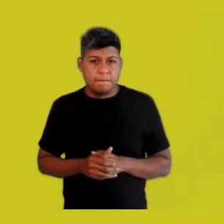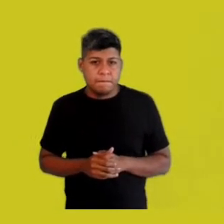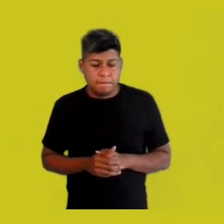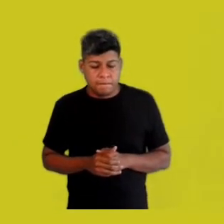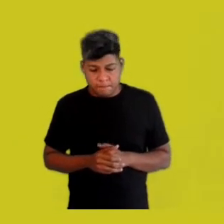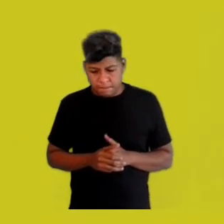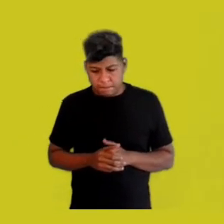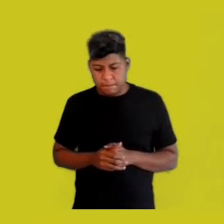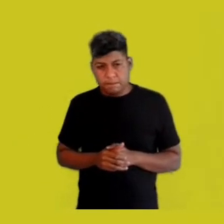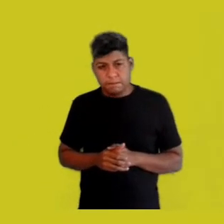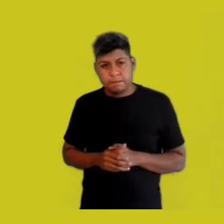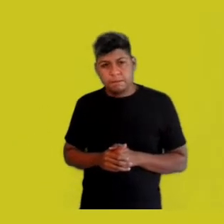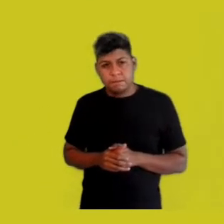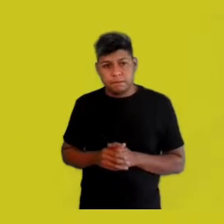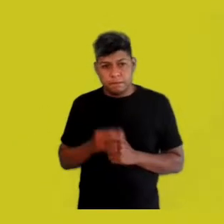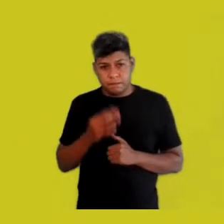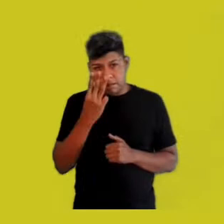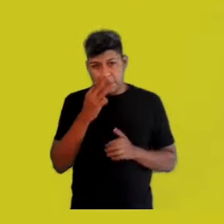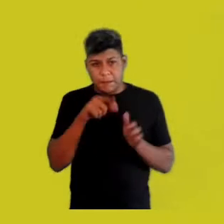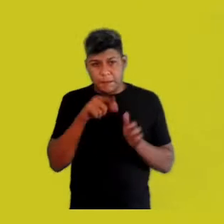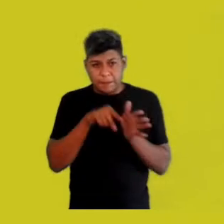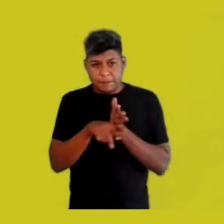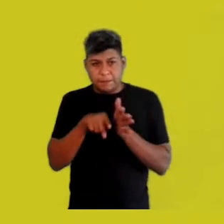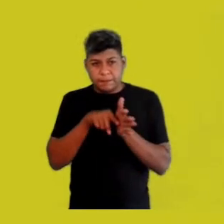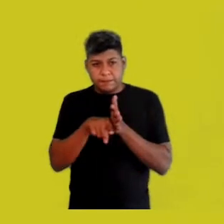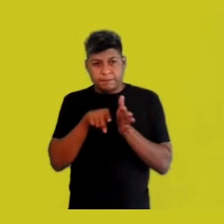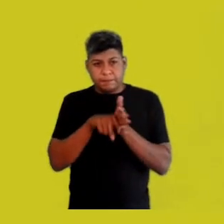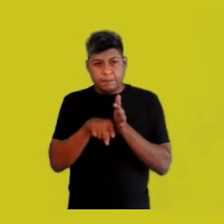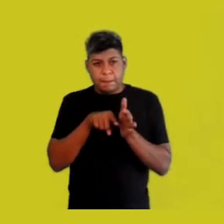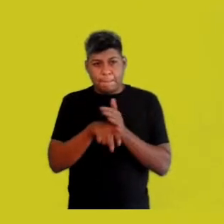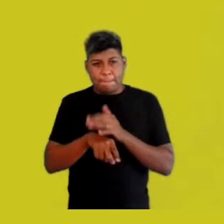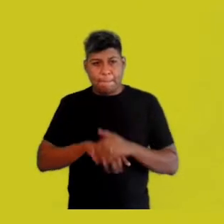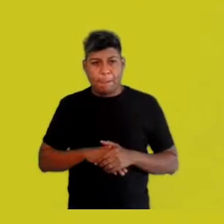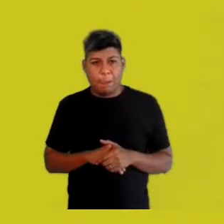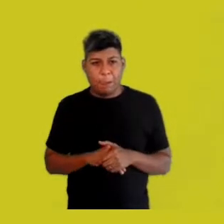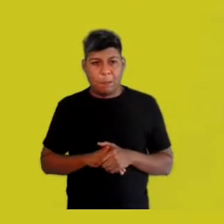I’ll leave these three for you to comment, then I’ll move on.